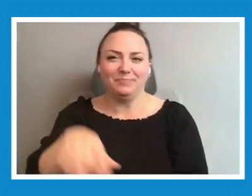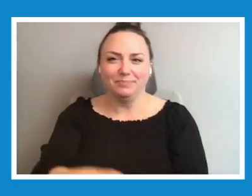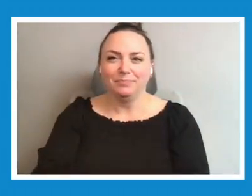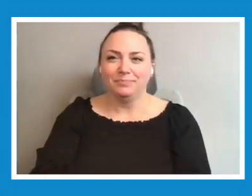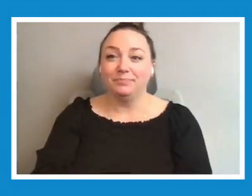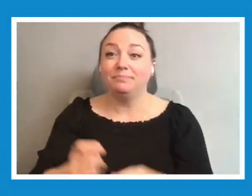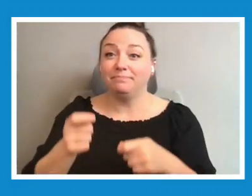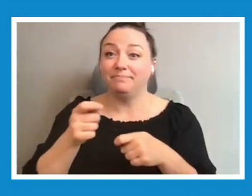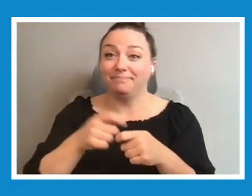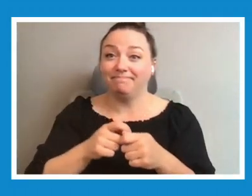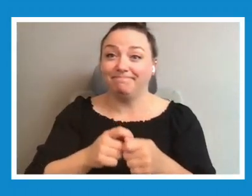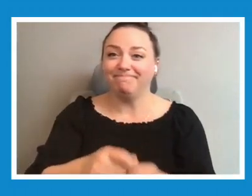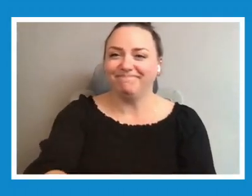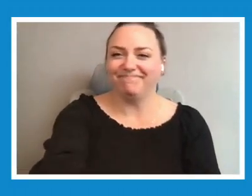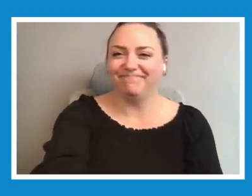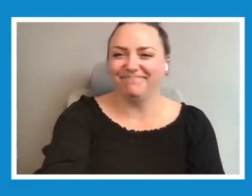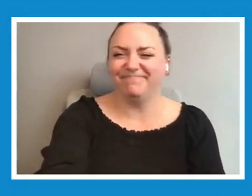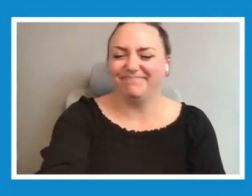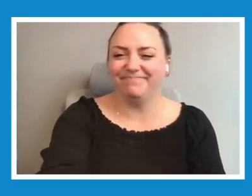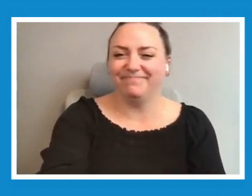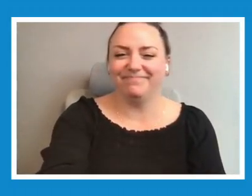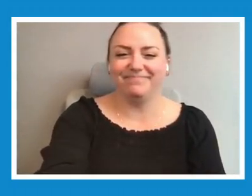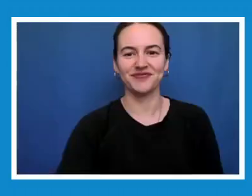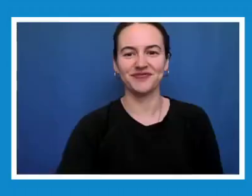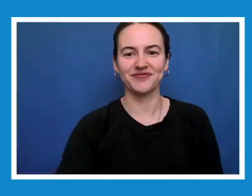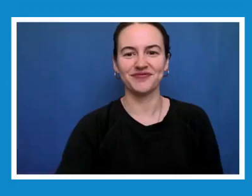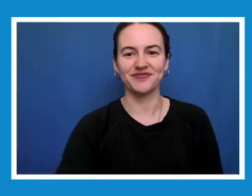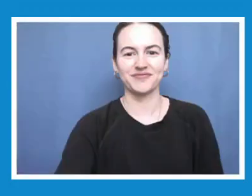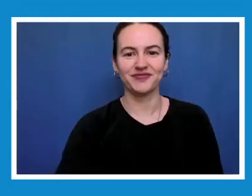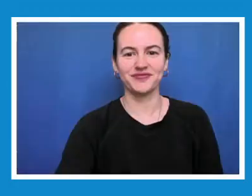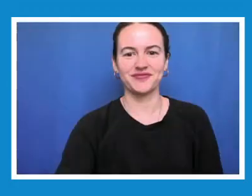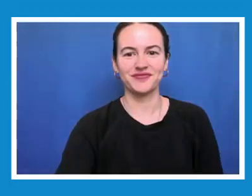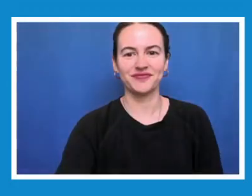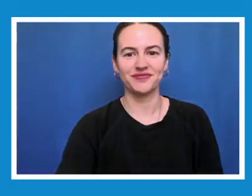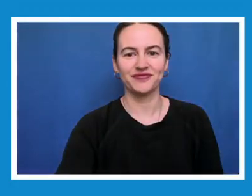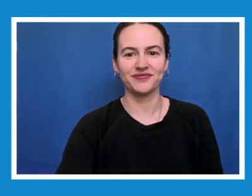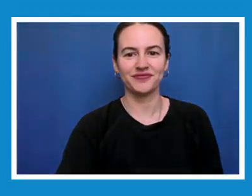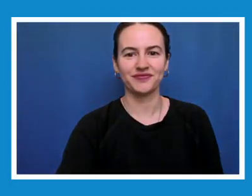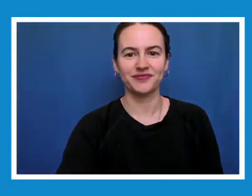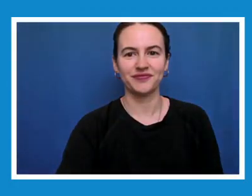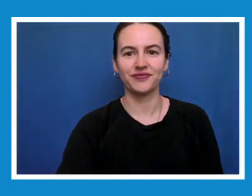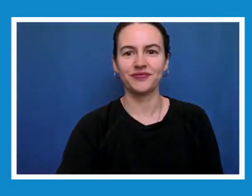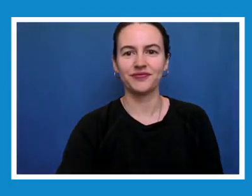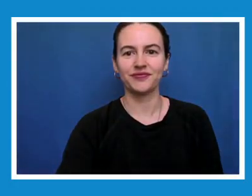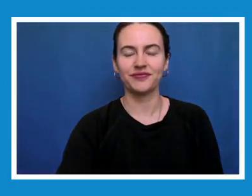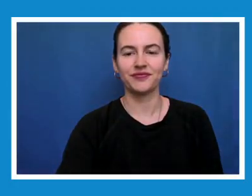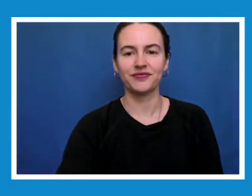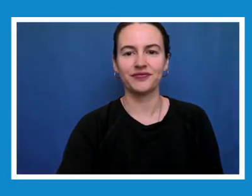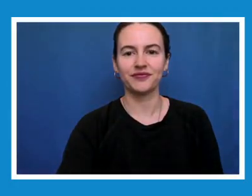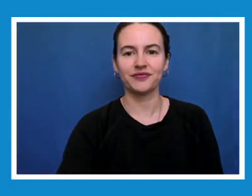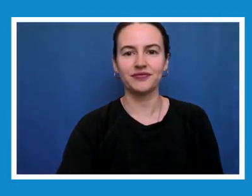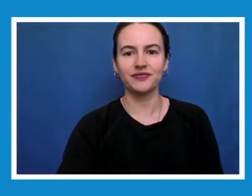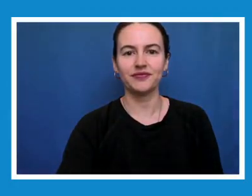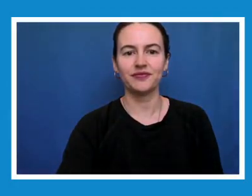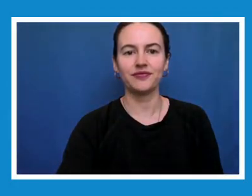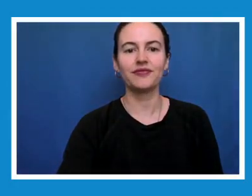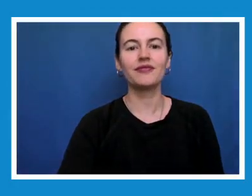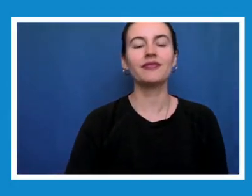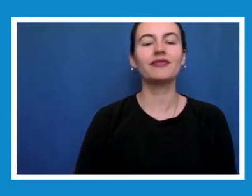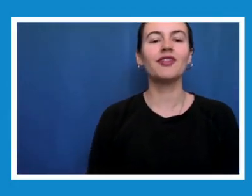and then we remind them to think about where they think the materials came from and again they do their best with prior knowledge